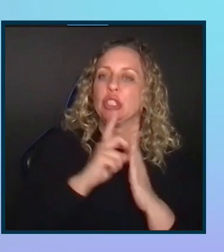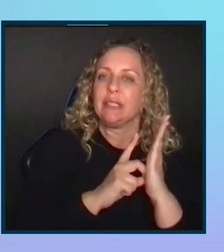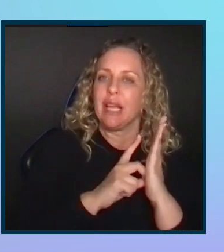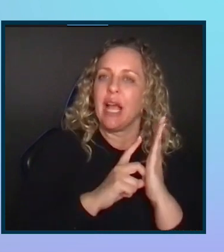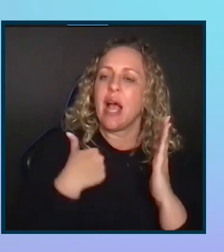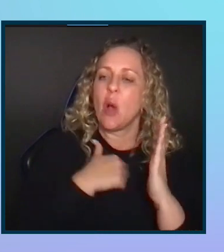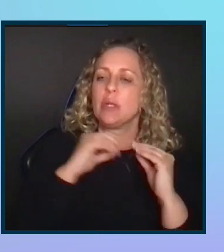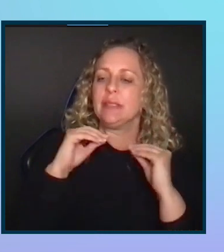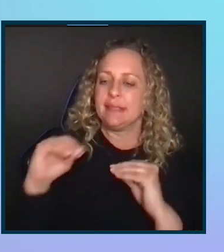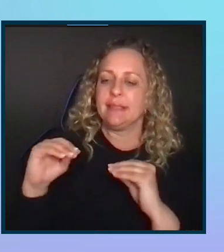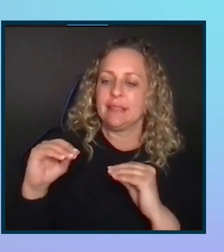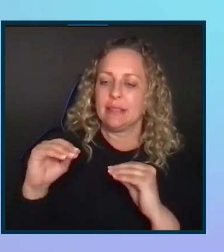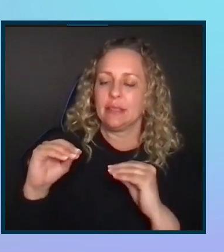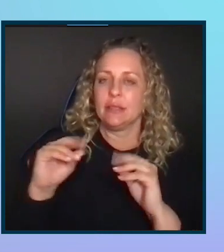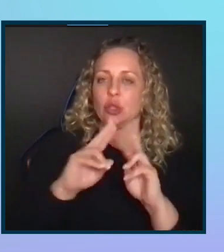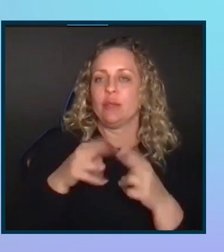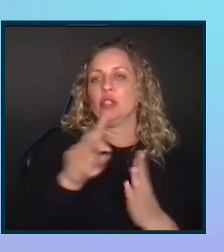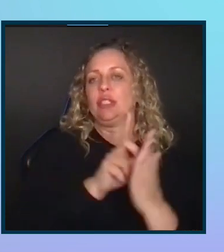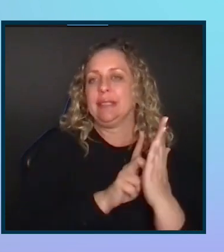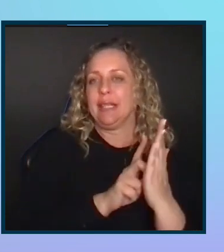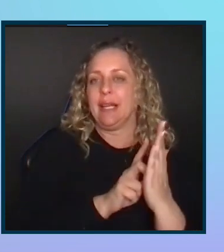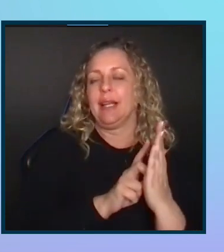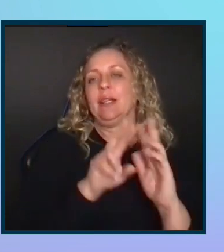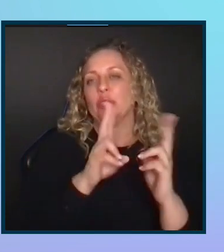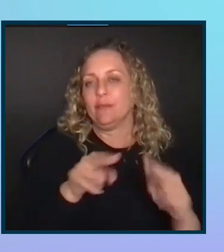we teach Universal Design, Universal Design for Learning,